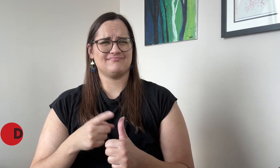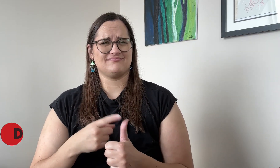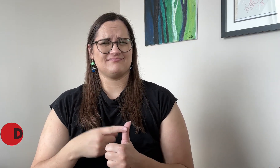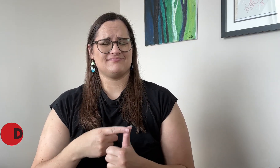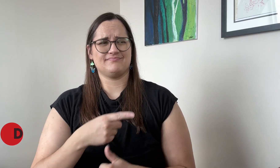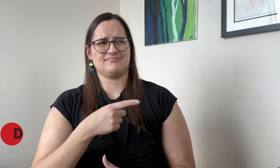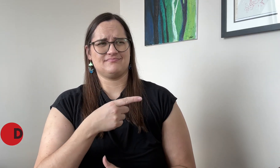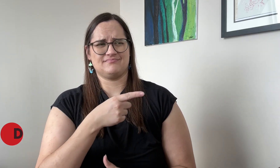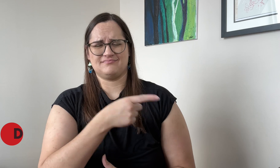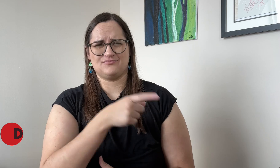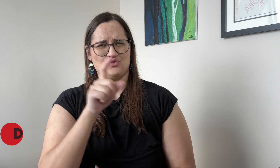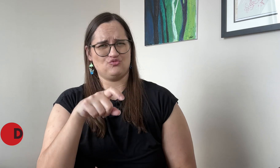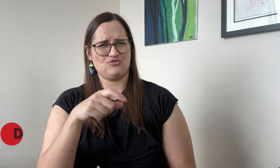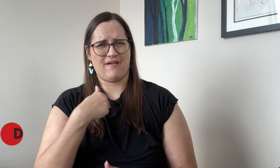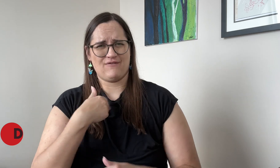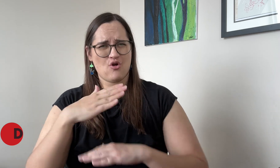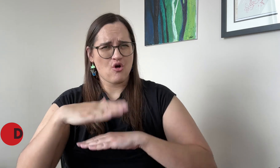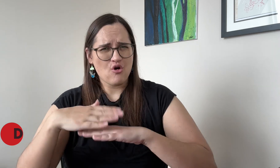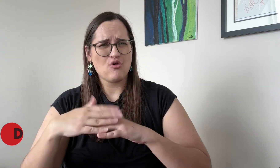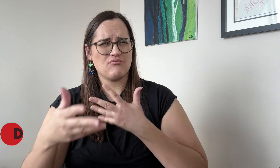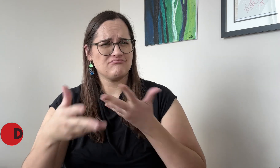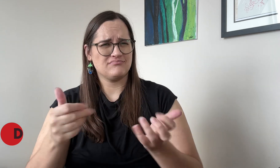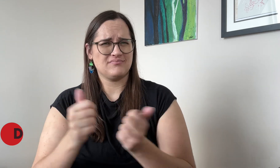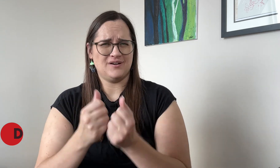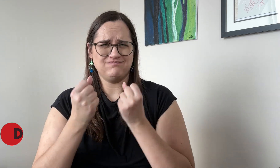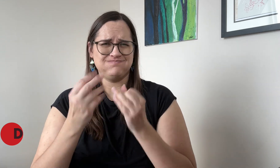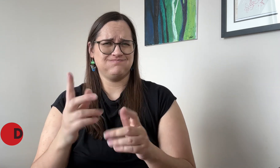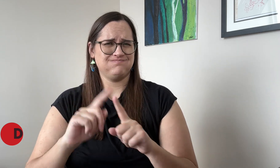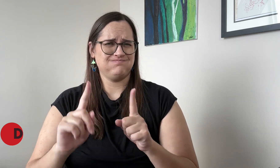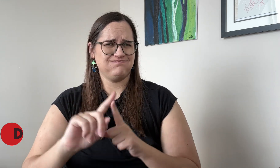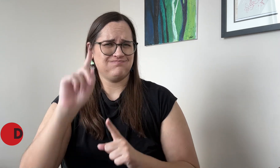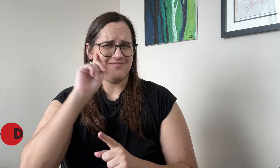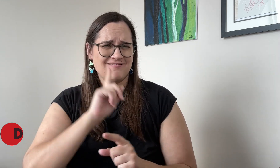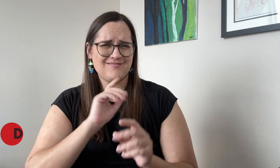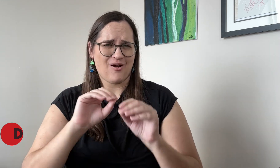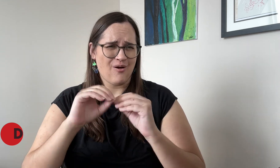1) they should have consulted with numerous Deaf organizations.